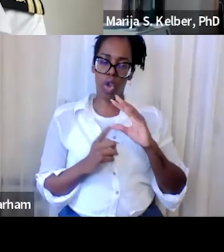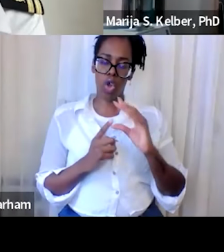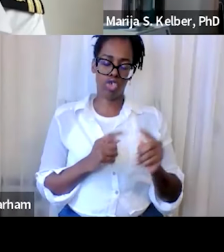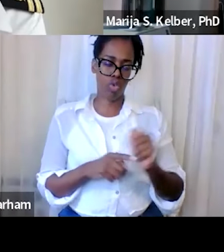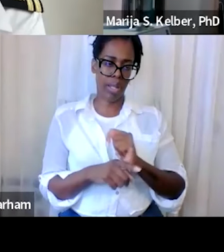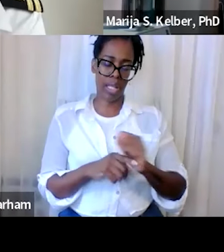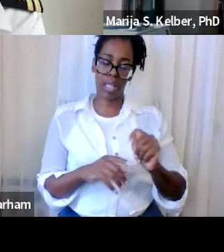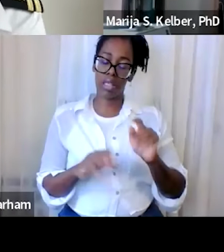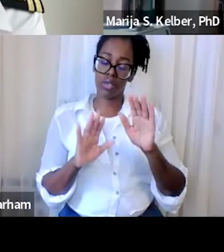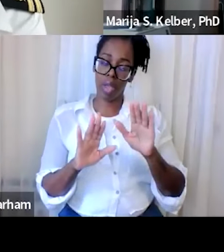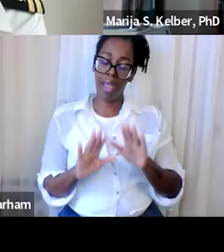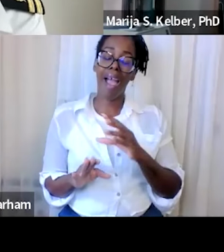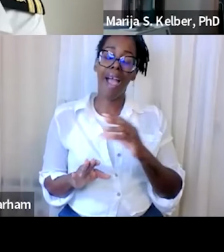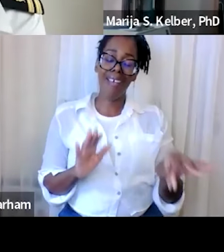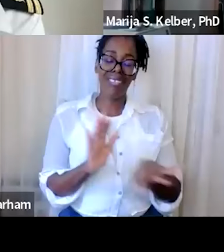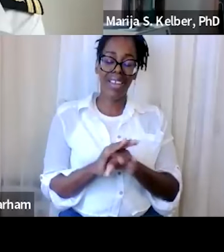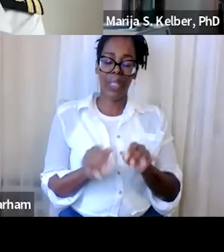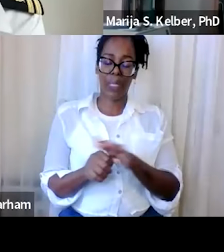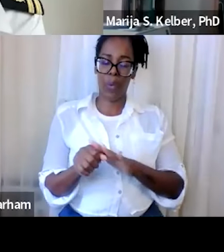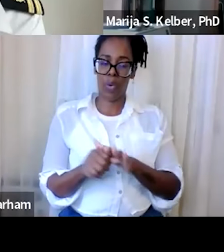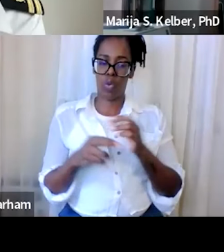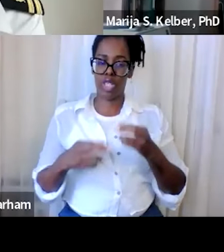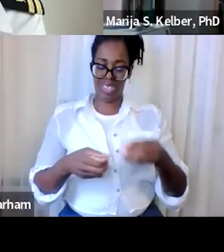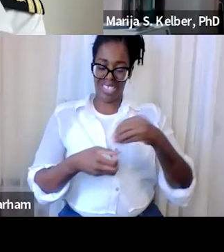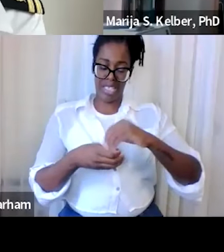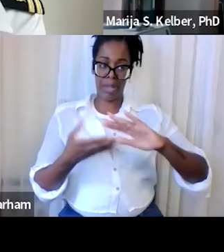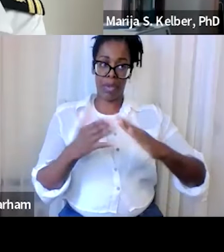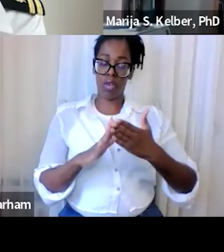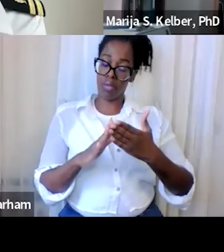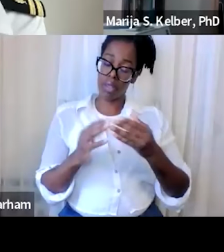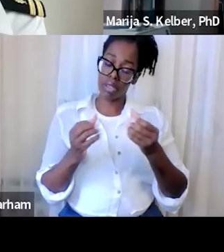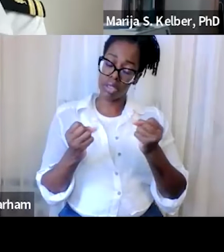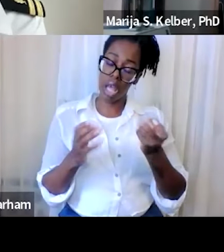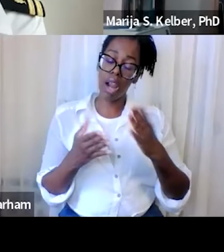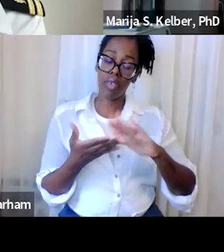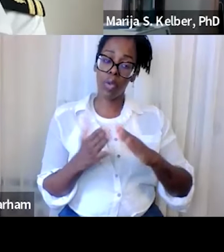as well as finding local resources within your community, I'm sure there are a lot of community providers